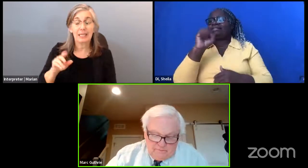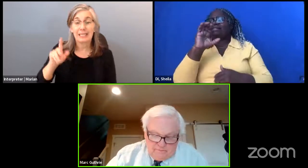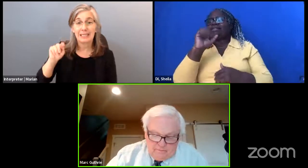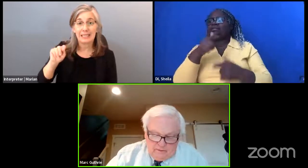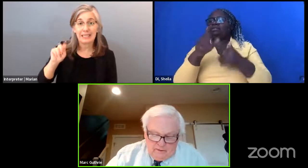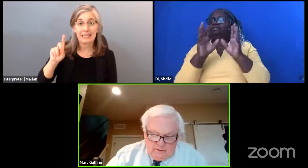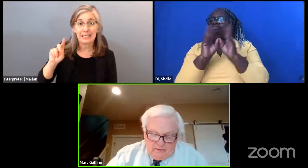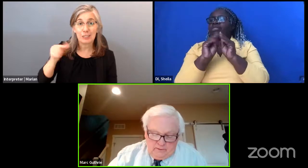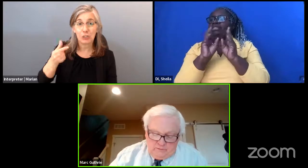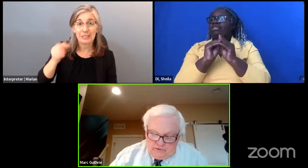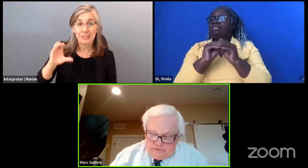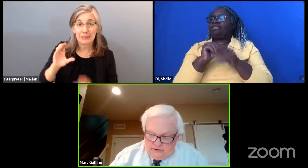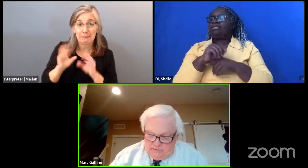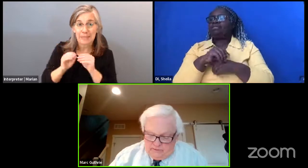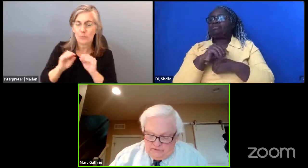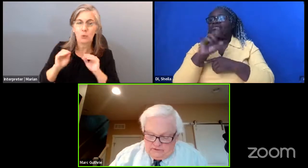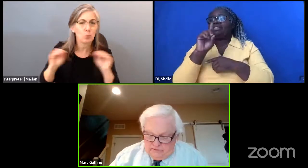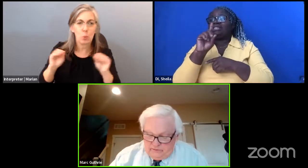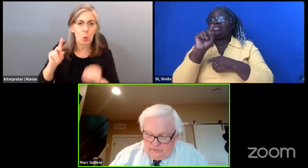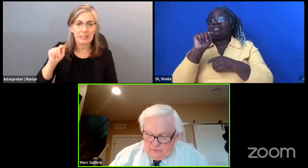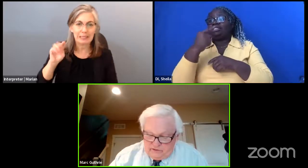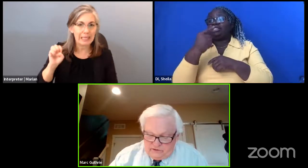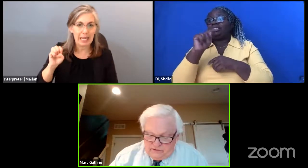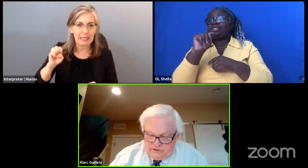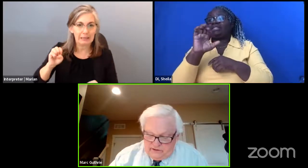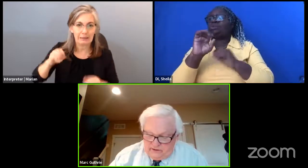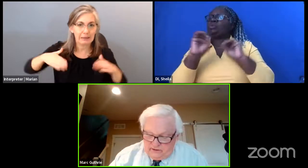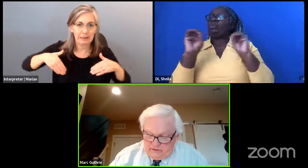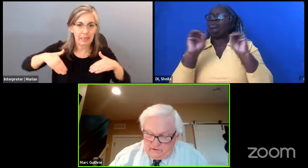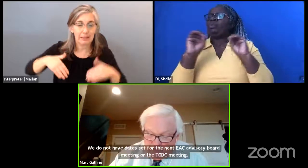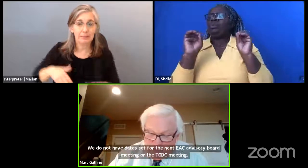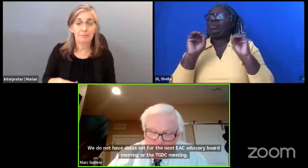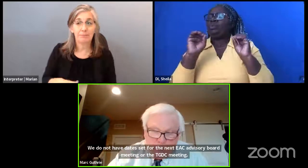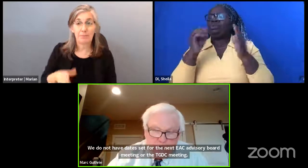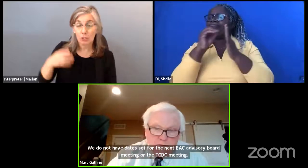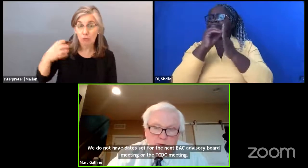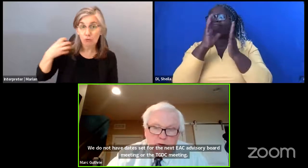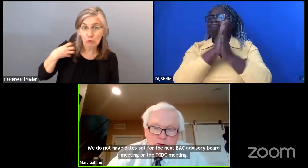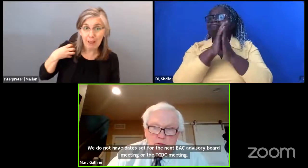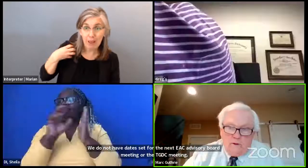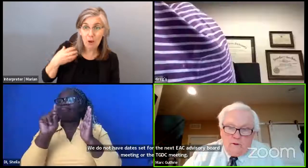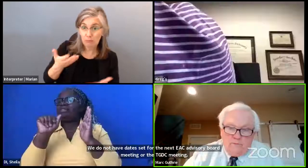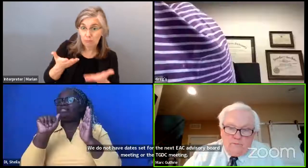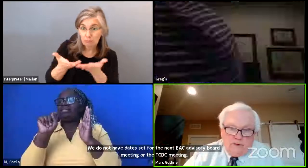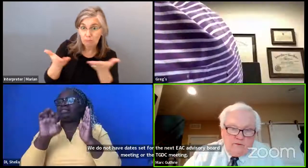Mr. Chairman, unless there's questions, that concludes my report.